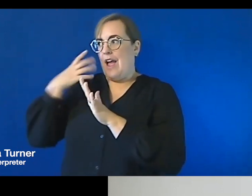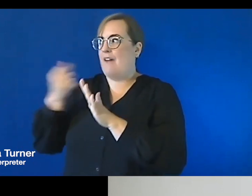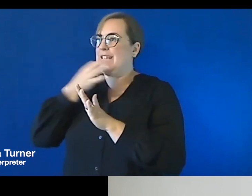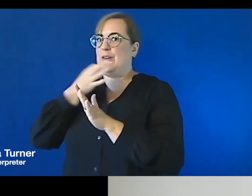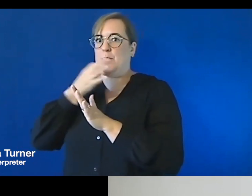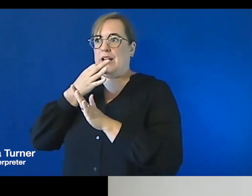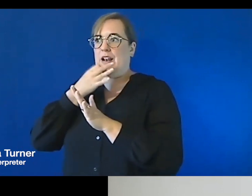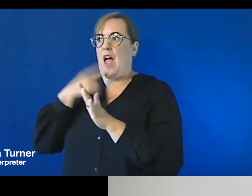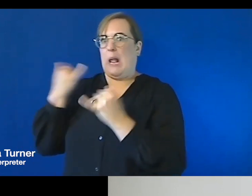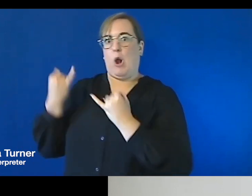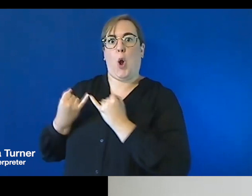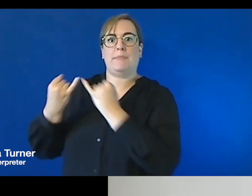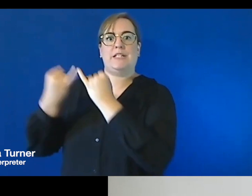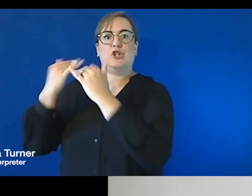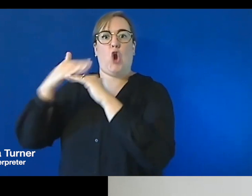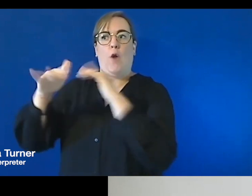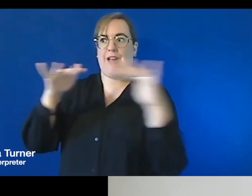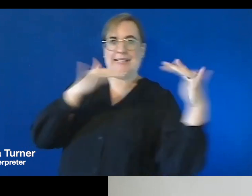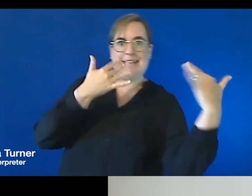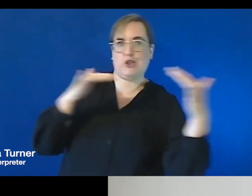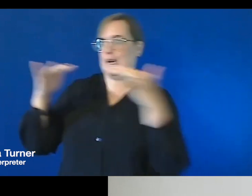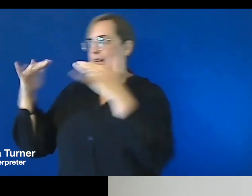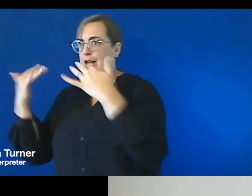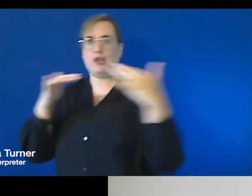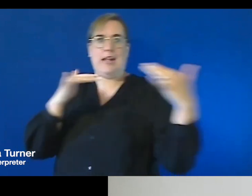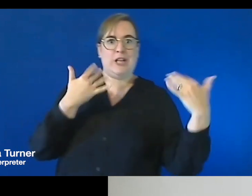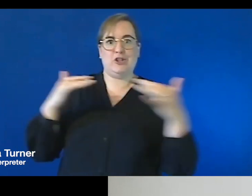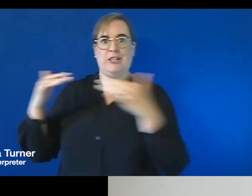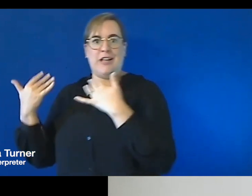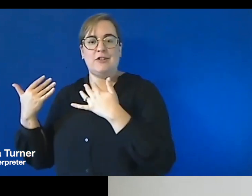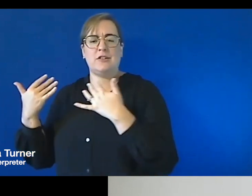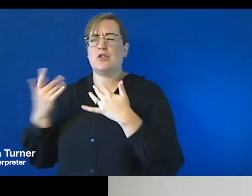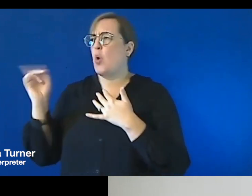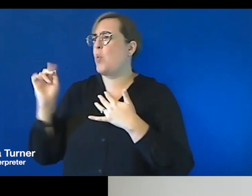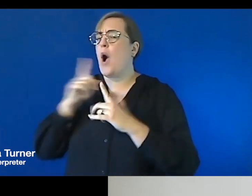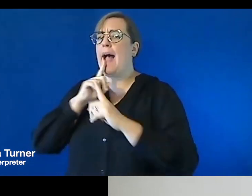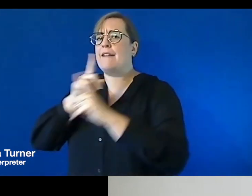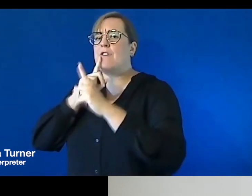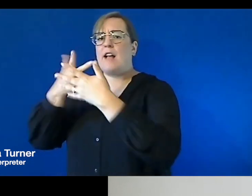so do you have any advice for larger organisations and especially in the diversity and inclusion